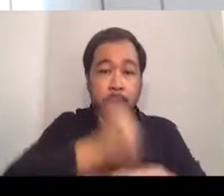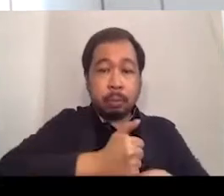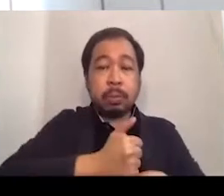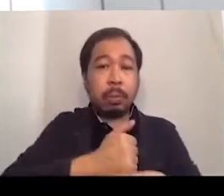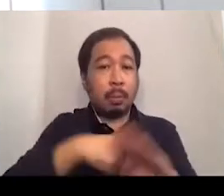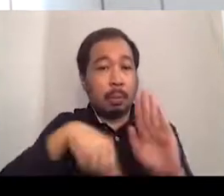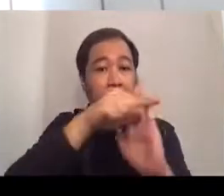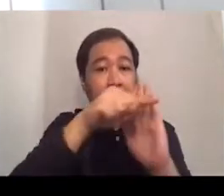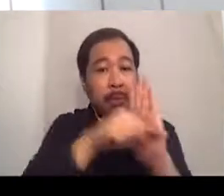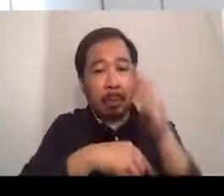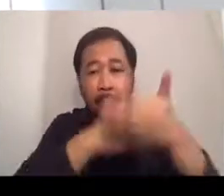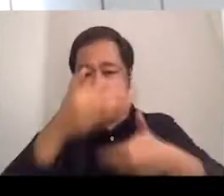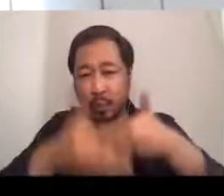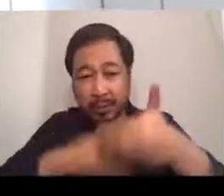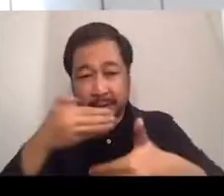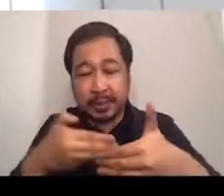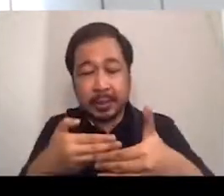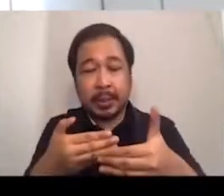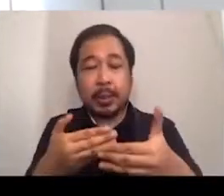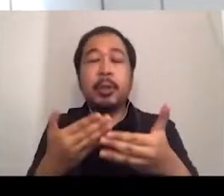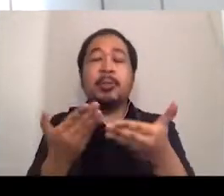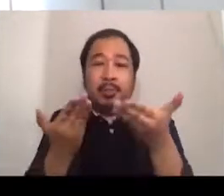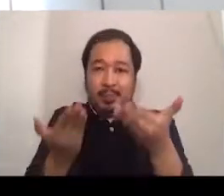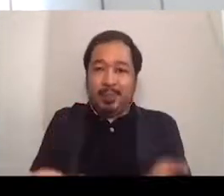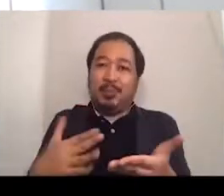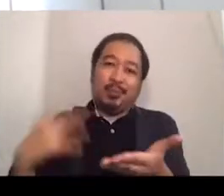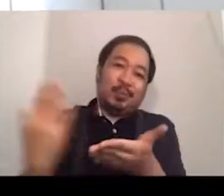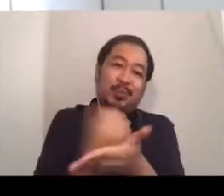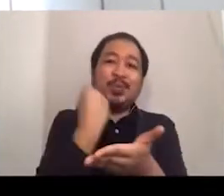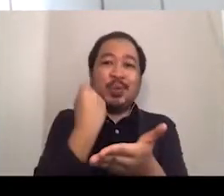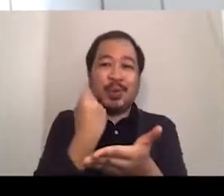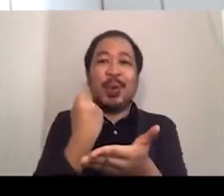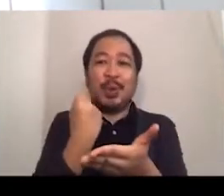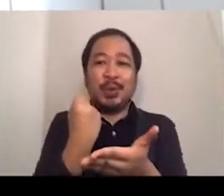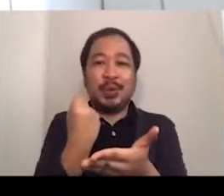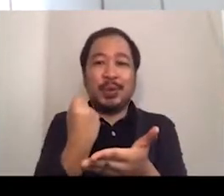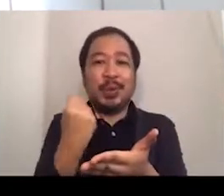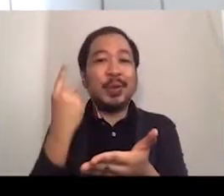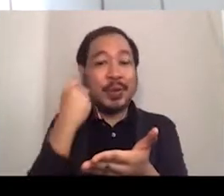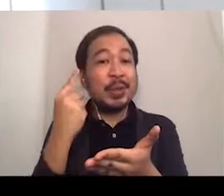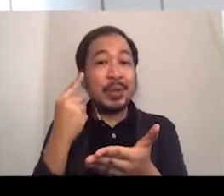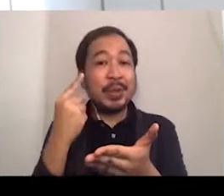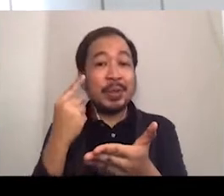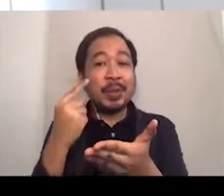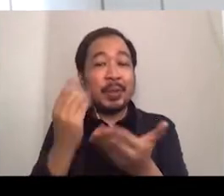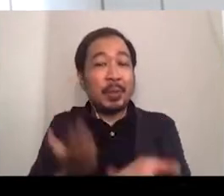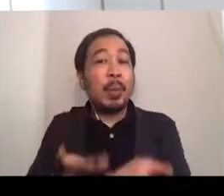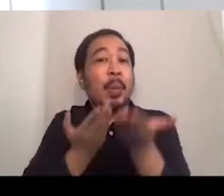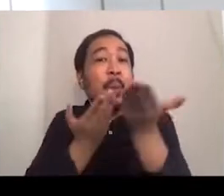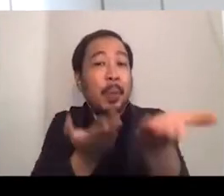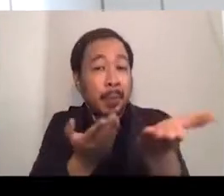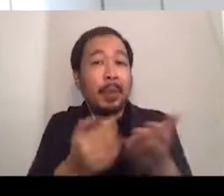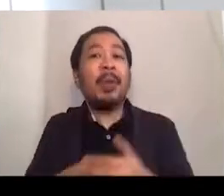And so turn them into a standing practice, as long term social protection and employment support measures.